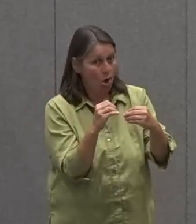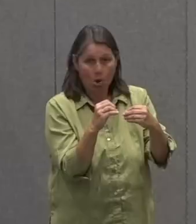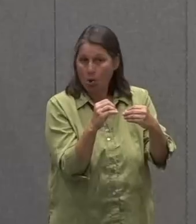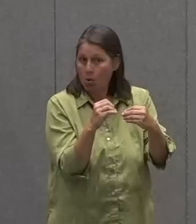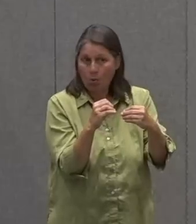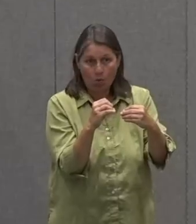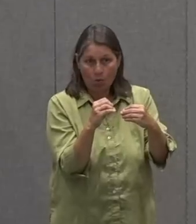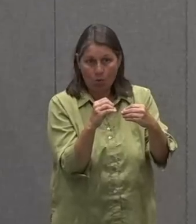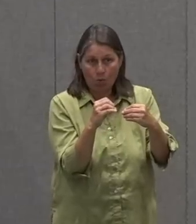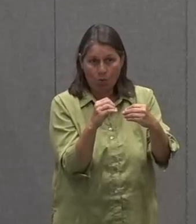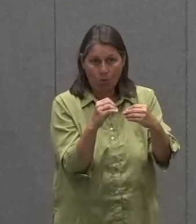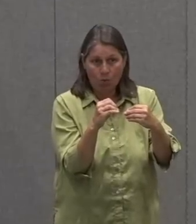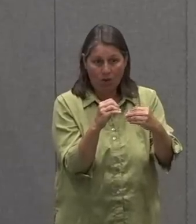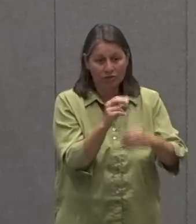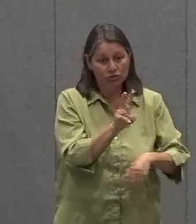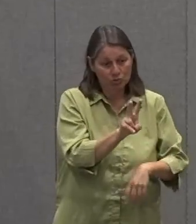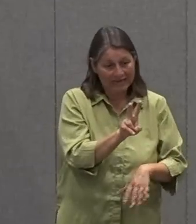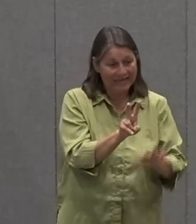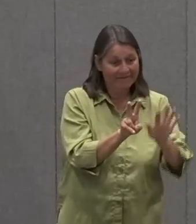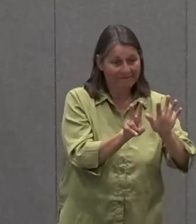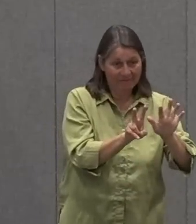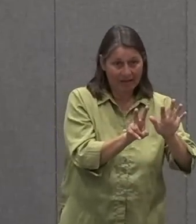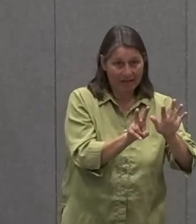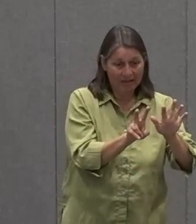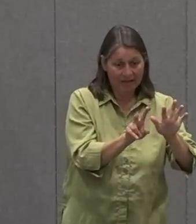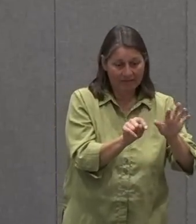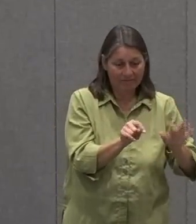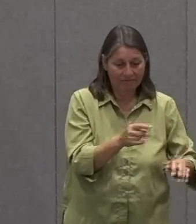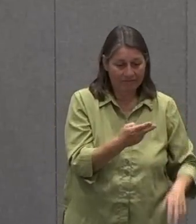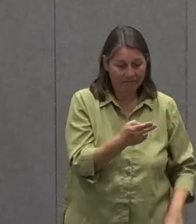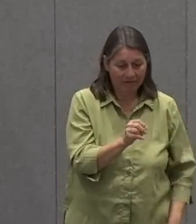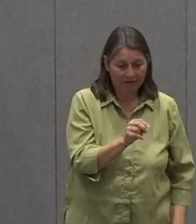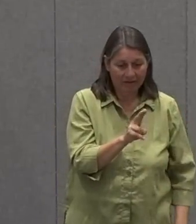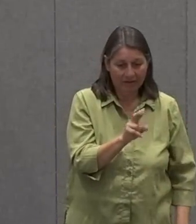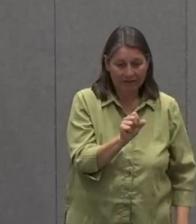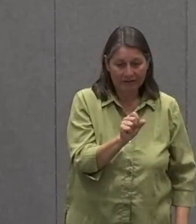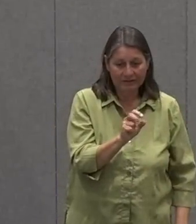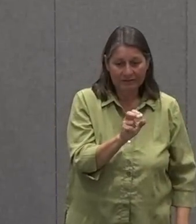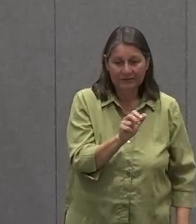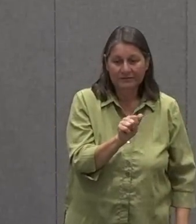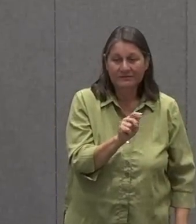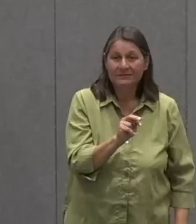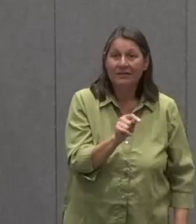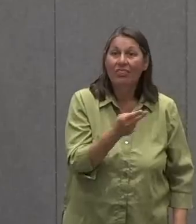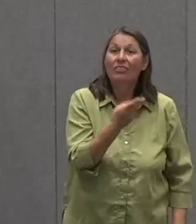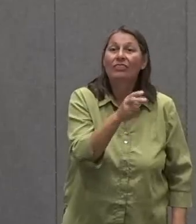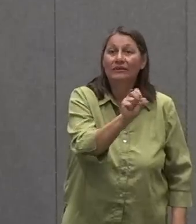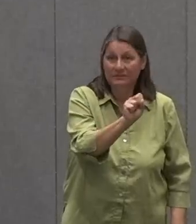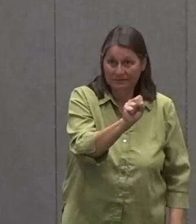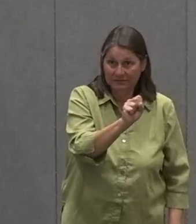25 thousandths. 47 and 25 thousandths.